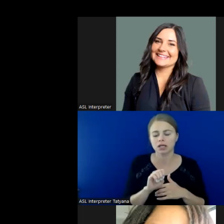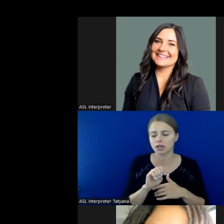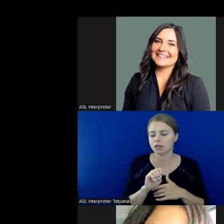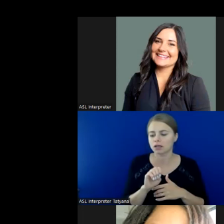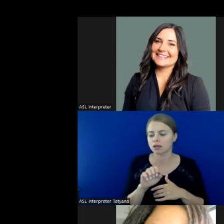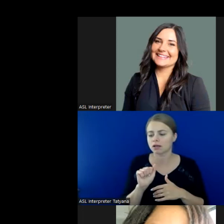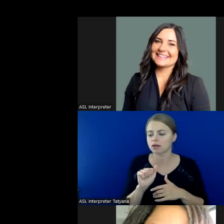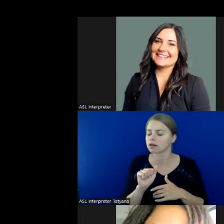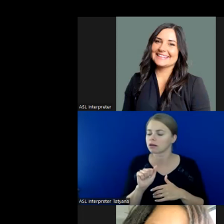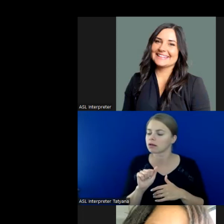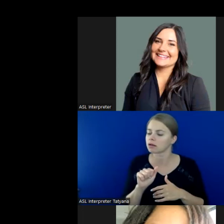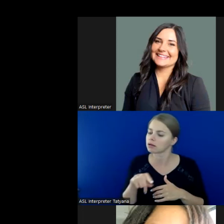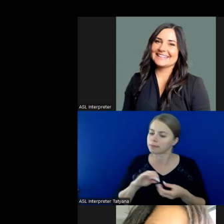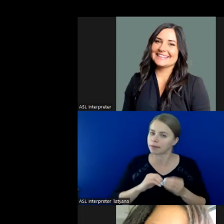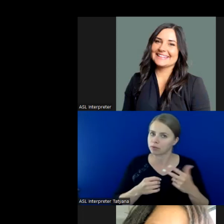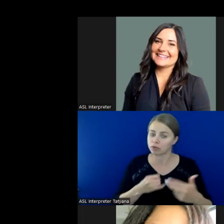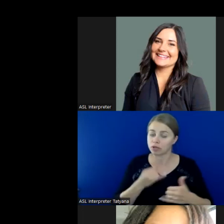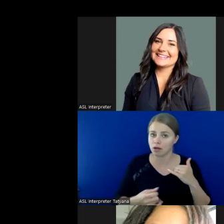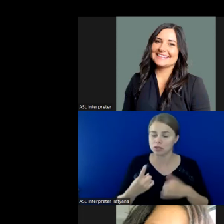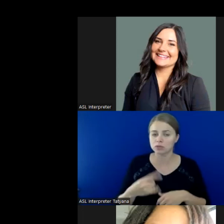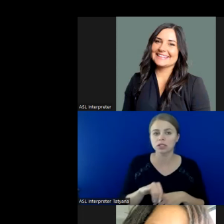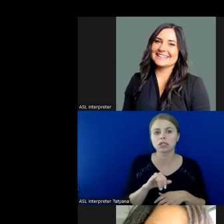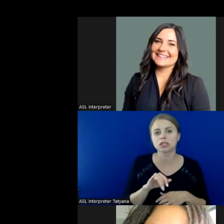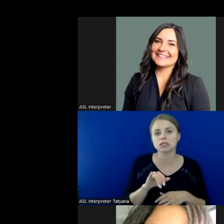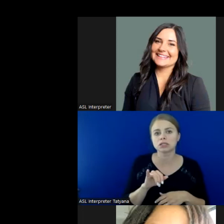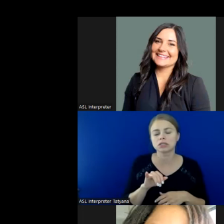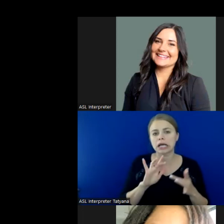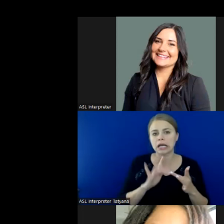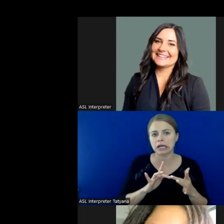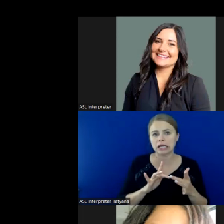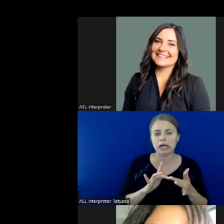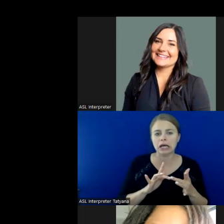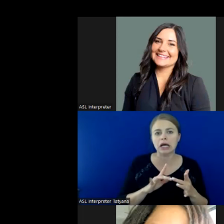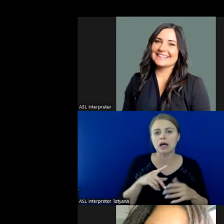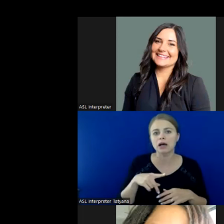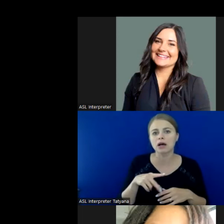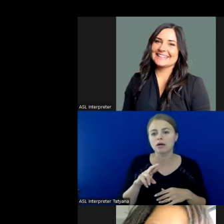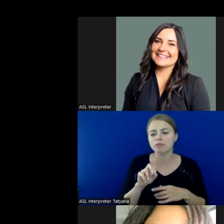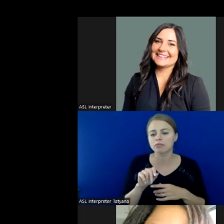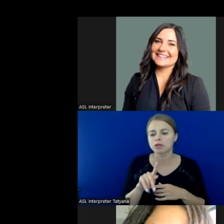So, the last one we'll look at is an internet protocol-based TV streaming service